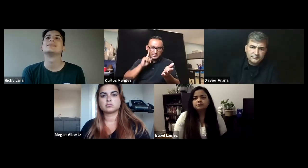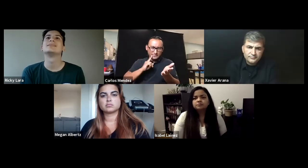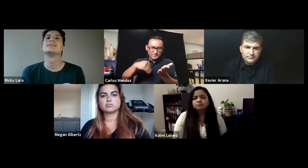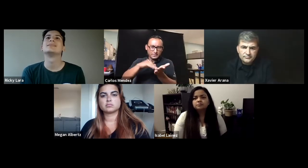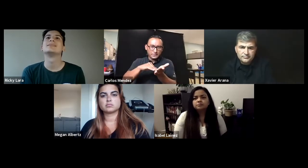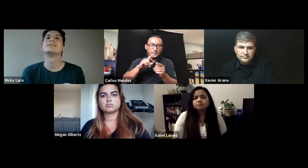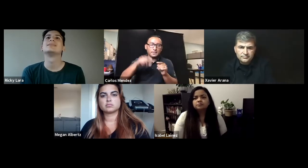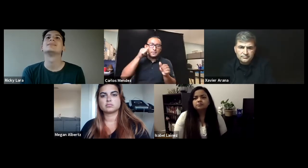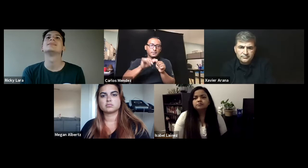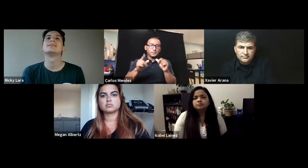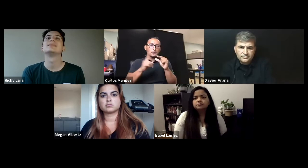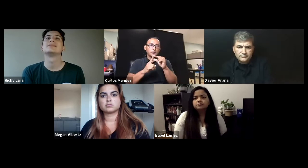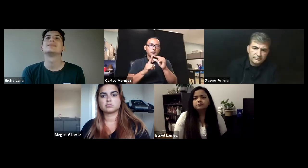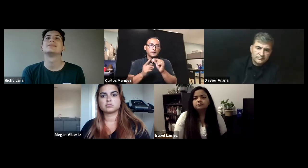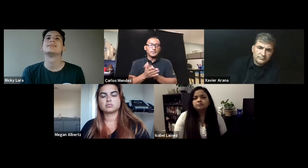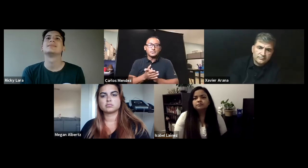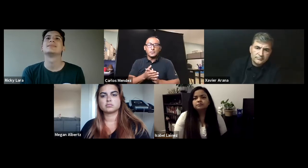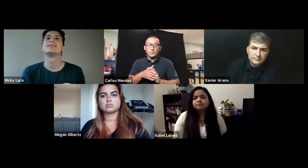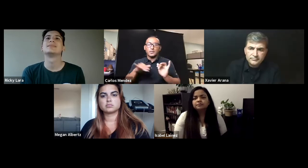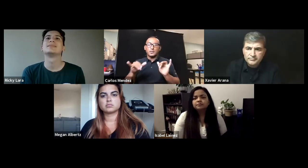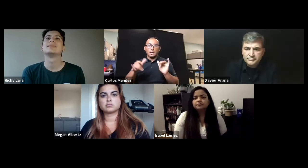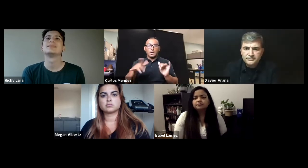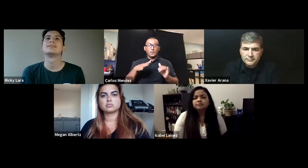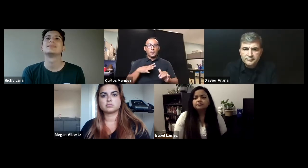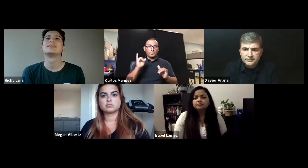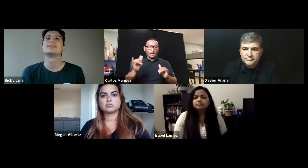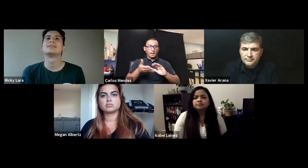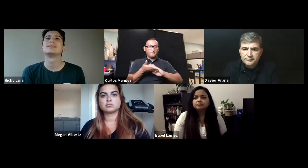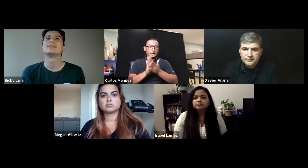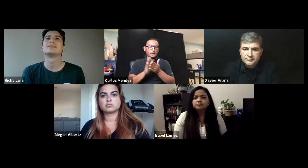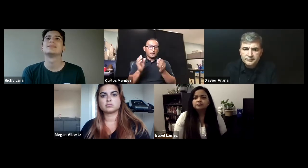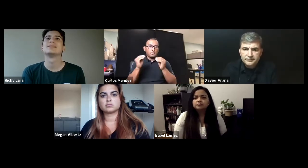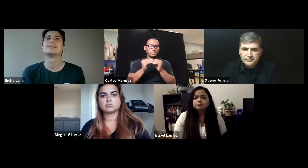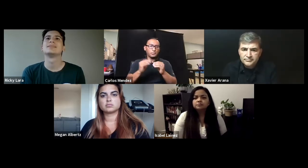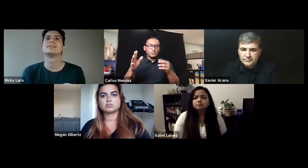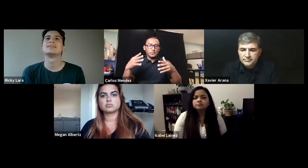You know, there was the deaf hall, the deaf dorms,